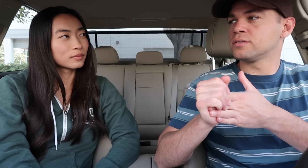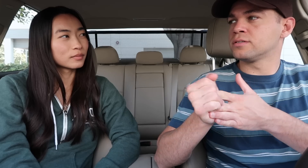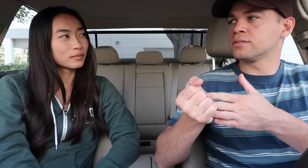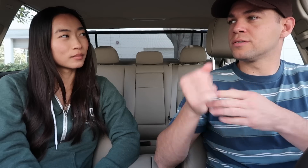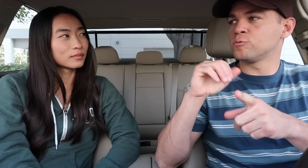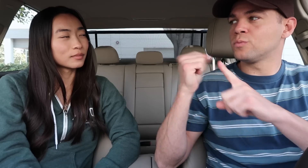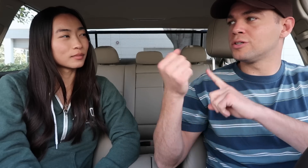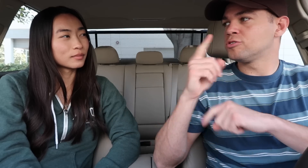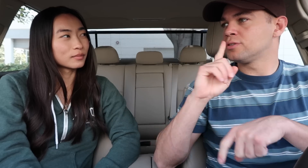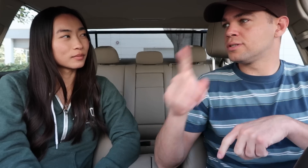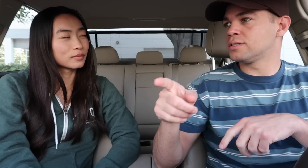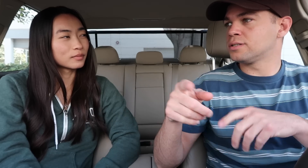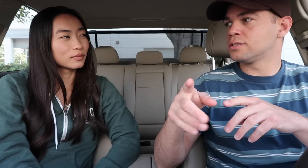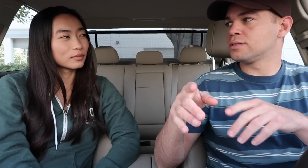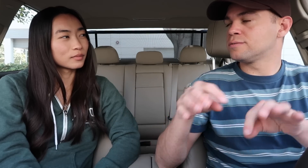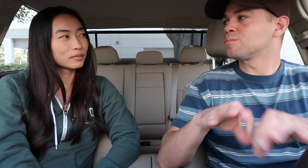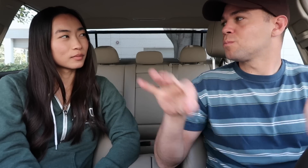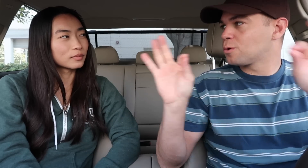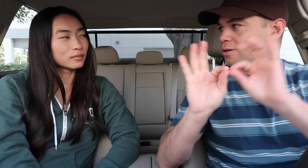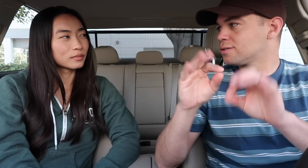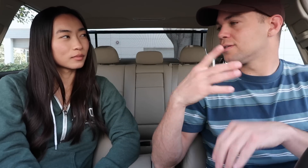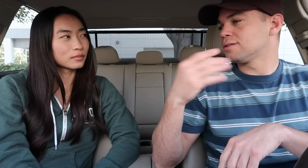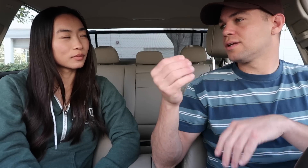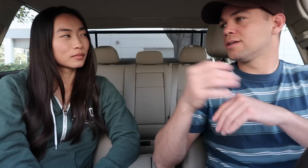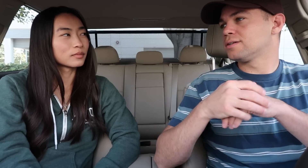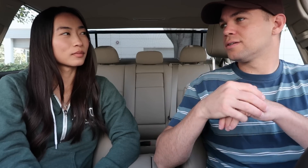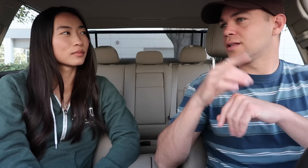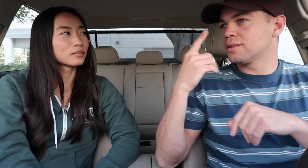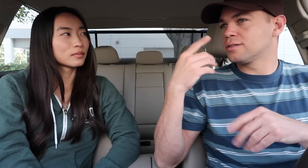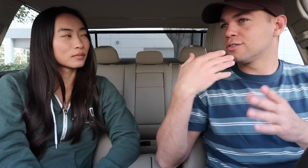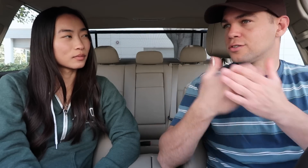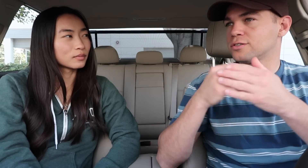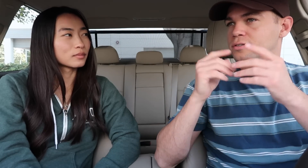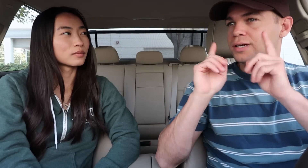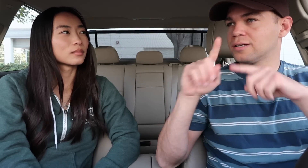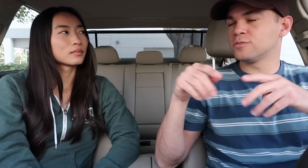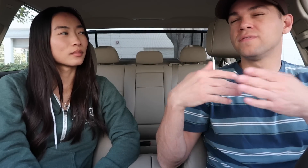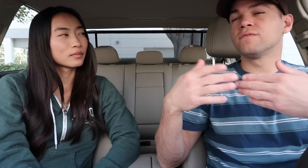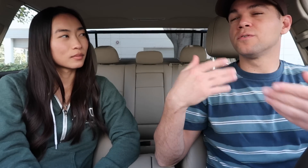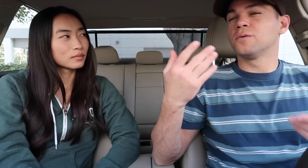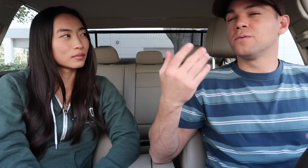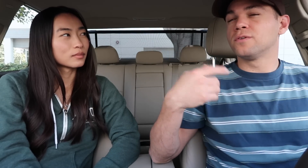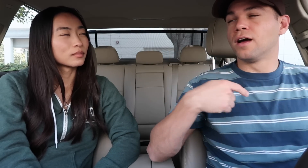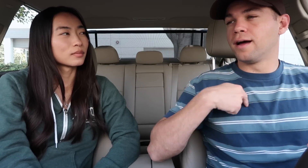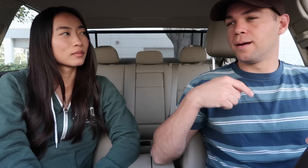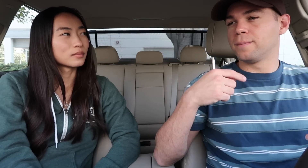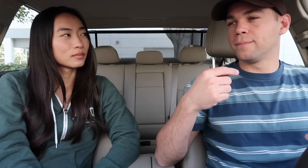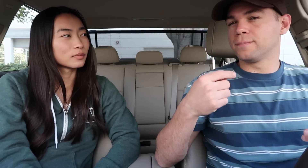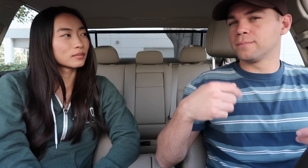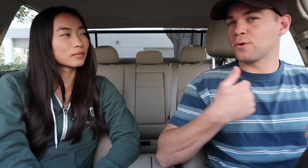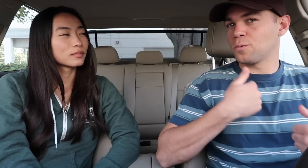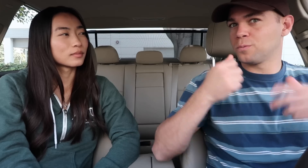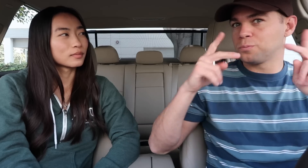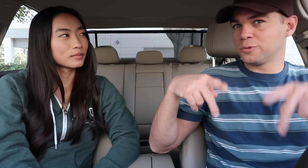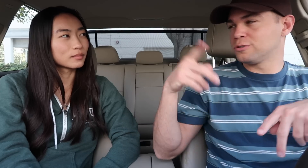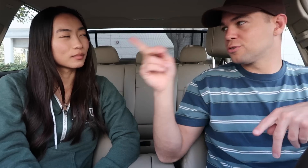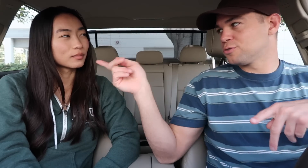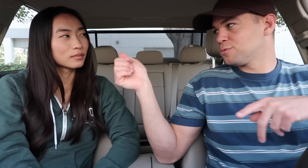the situation is important and I think it's good to answer even though I'm my own person